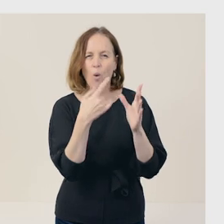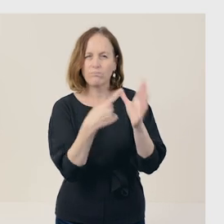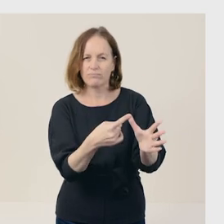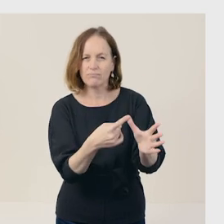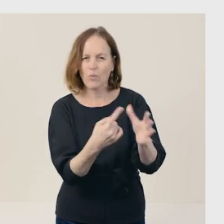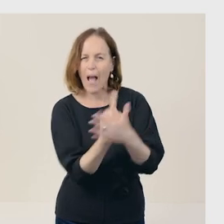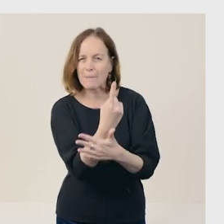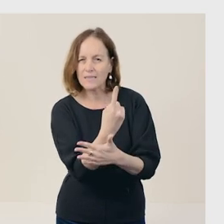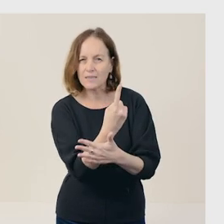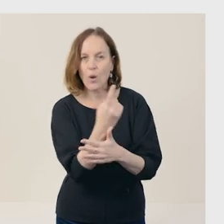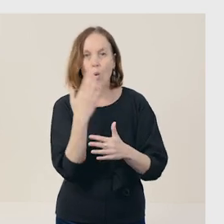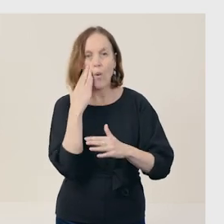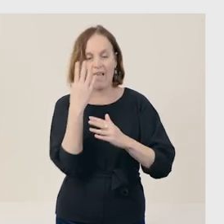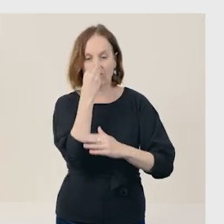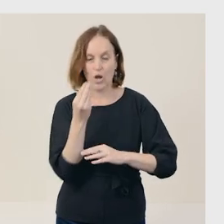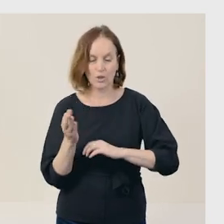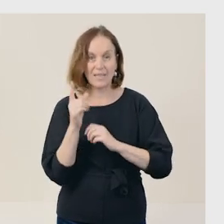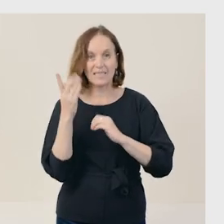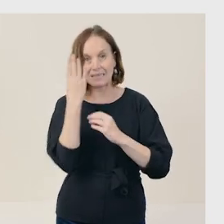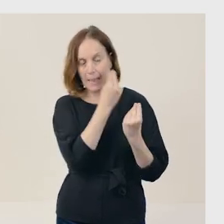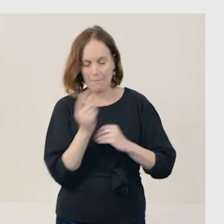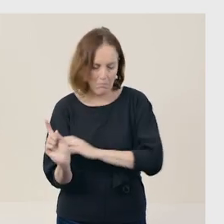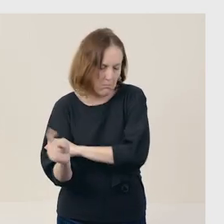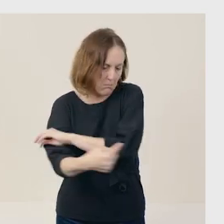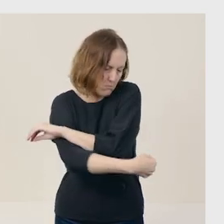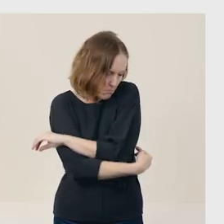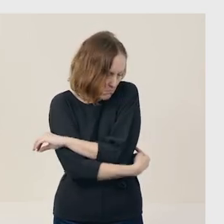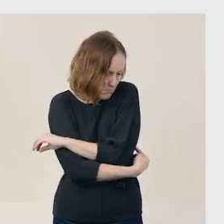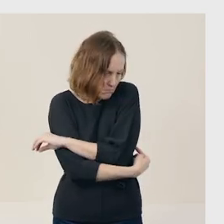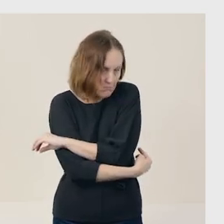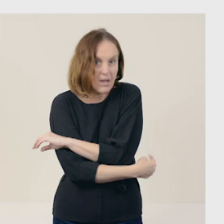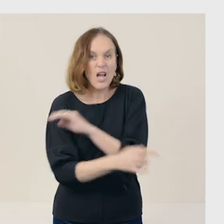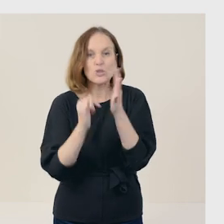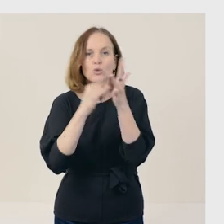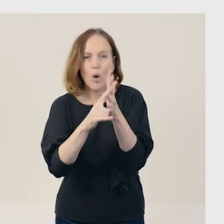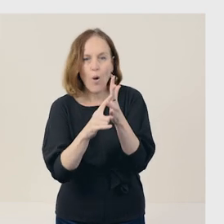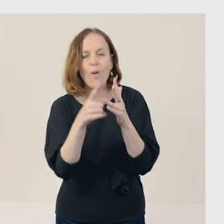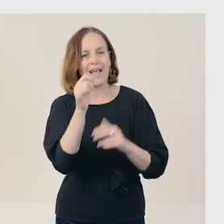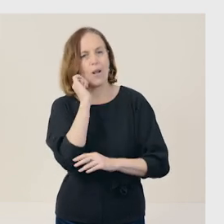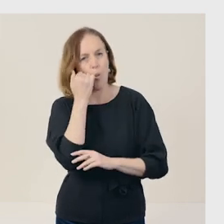When foxes curl up to sleep, their tail wraps around their body, so they keep warm.